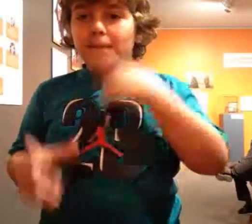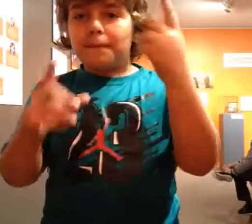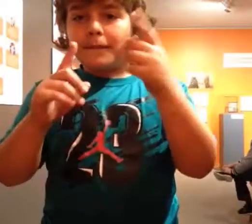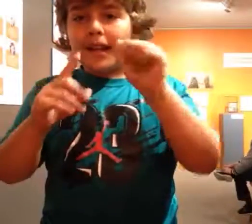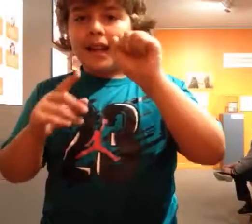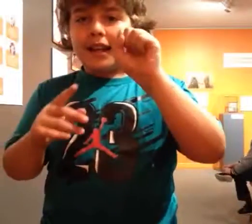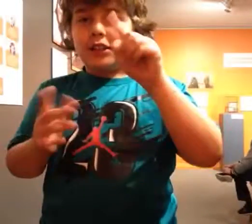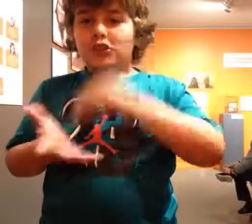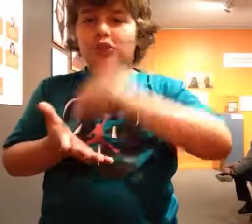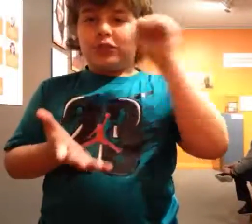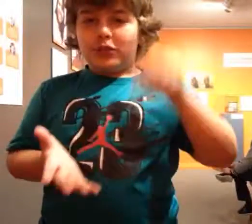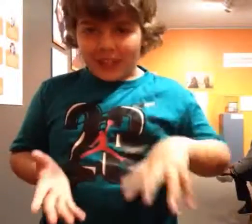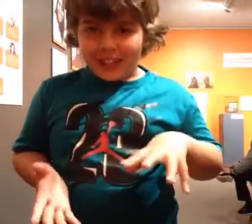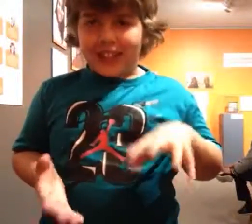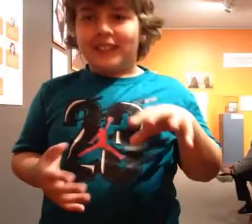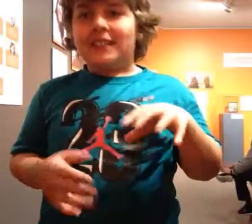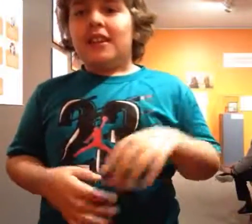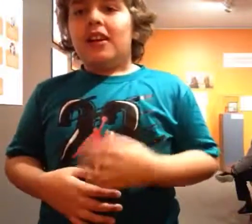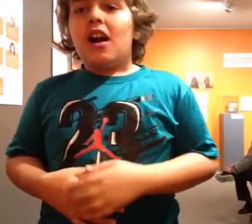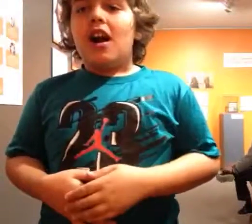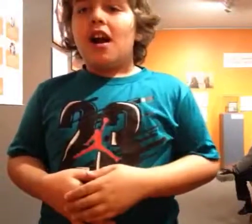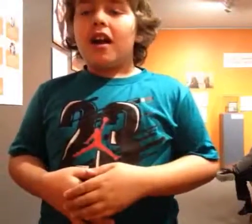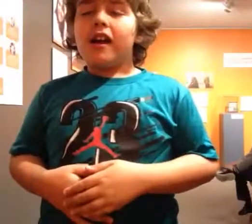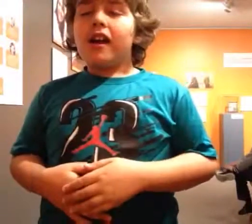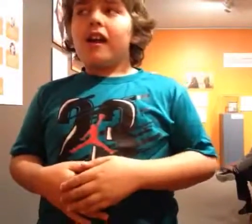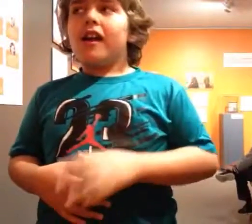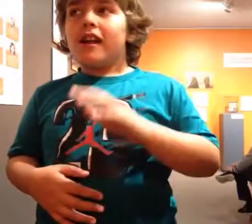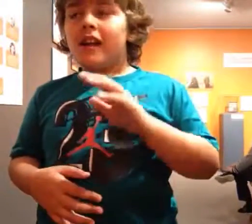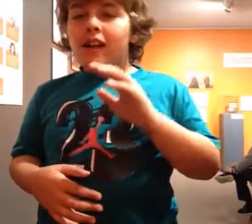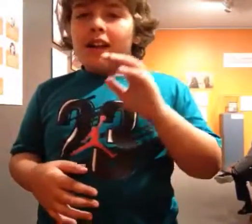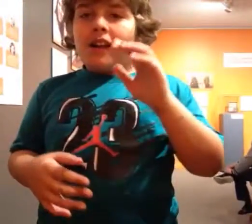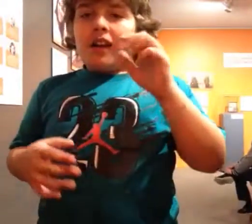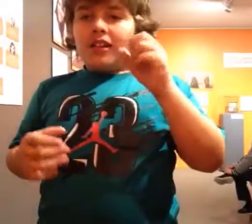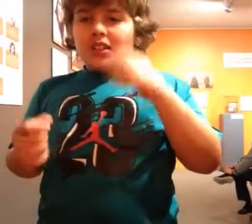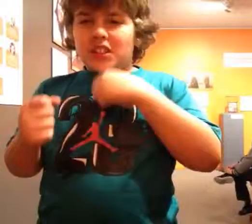I’m an ASD student.